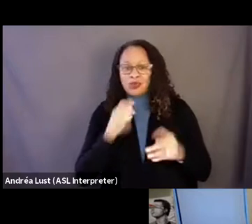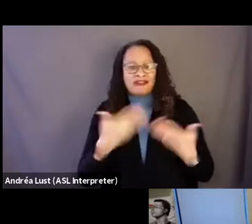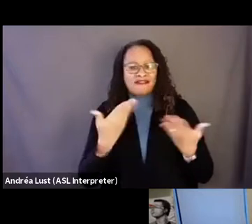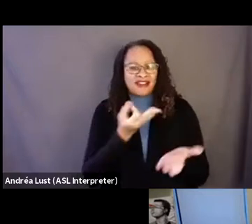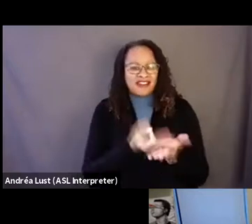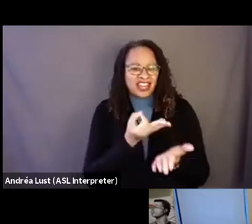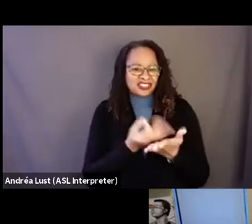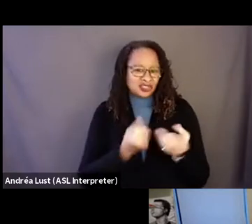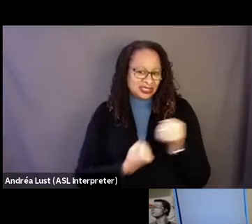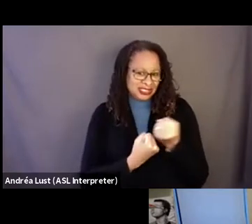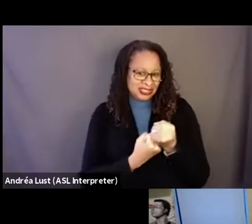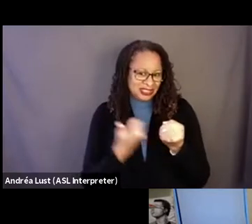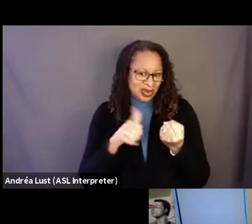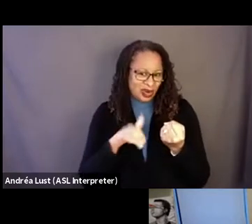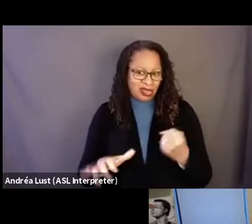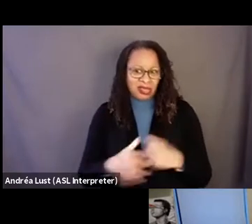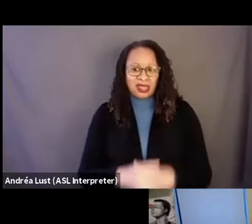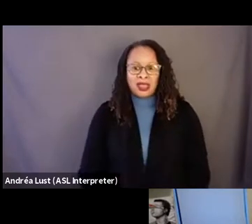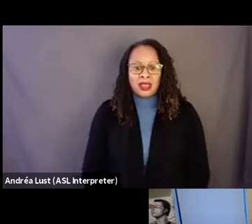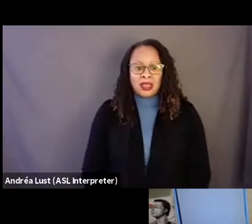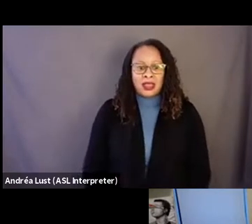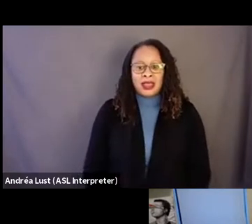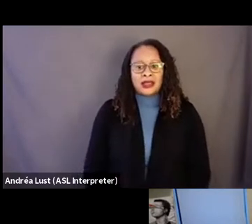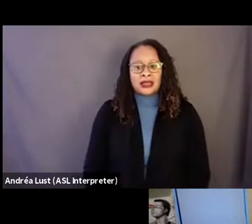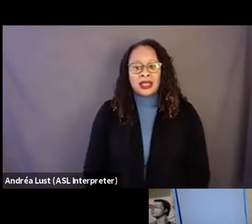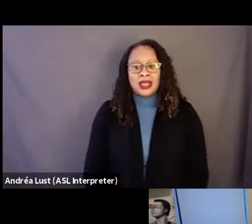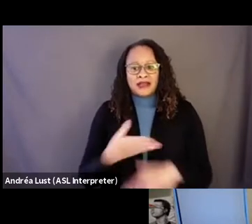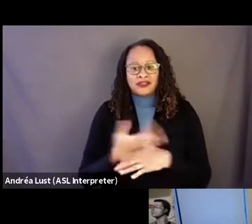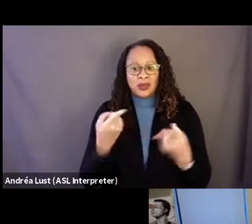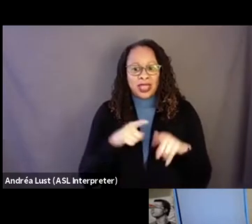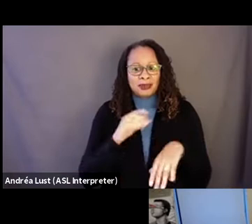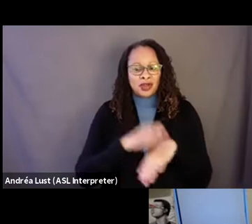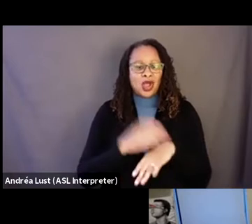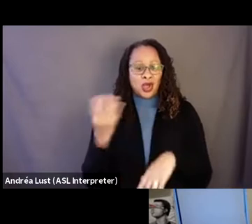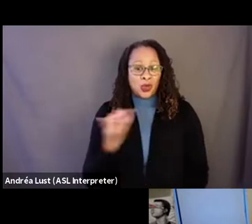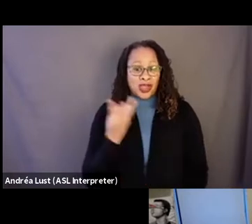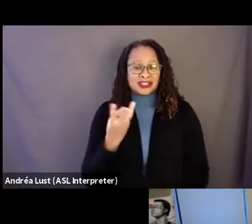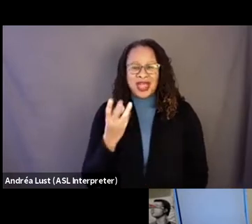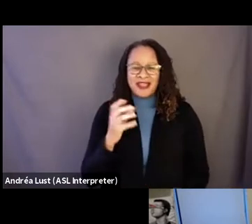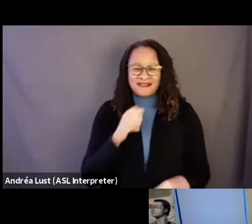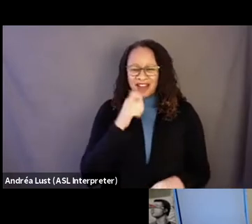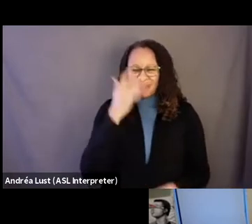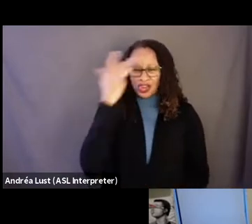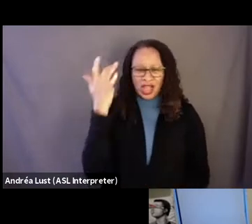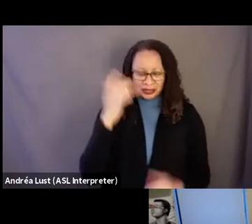And given what happened on Wednesday, I just haven't been able to get it out of my head. You have these people going to the Capitol,